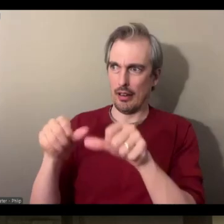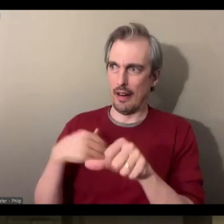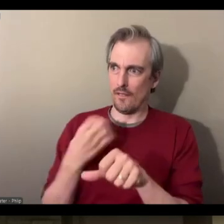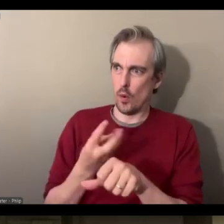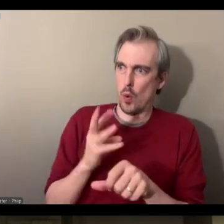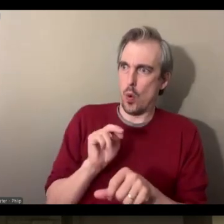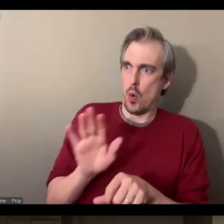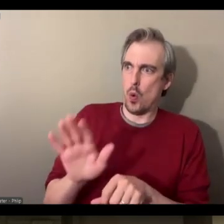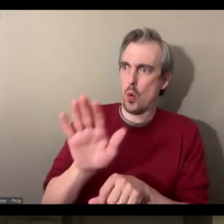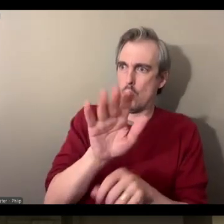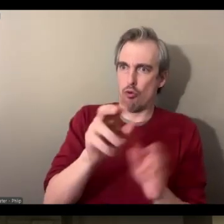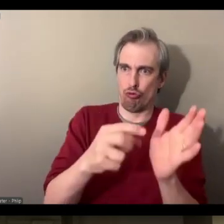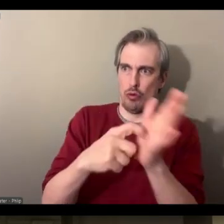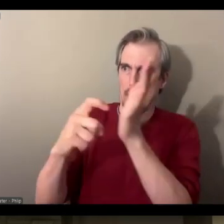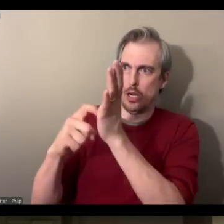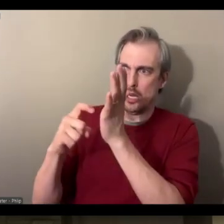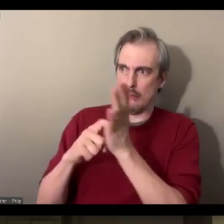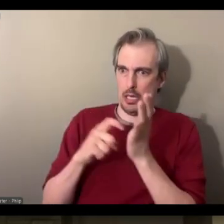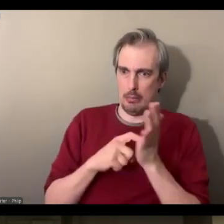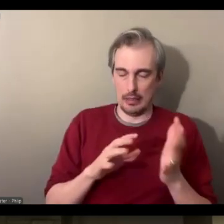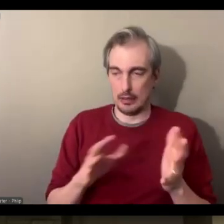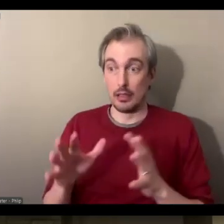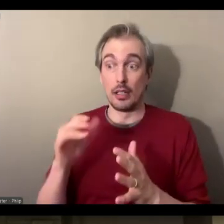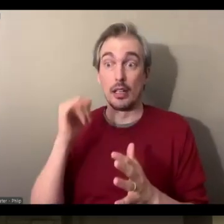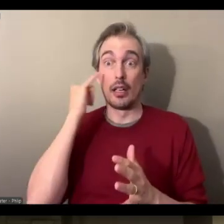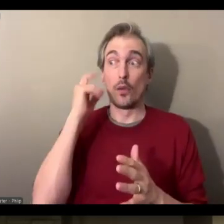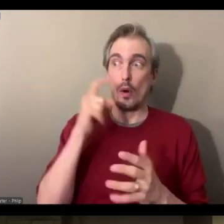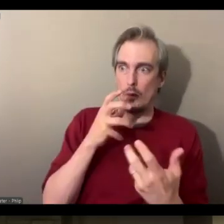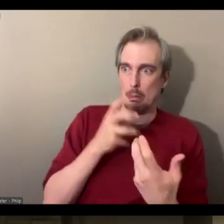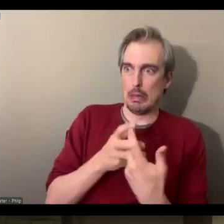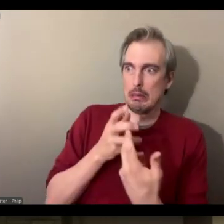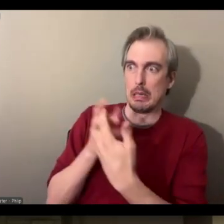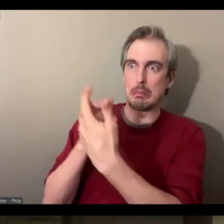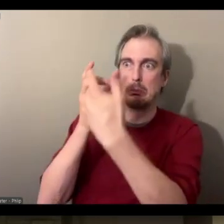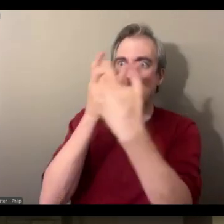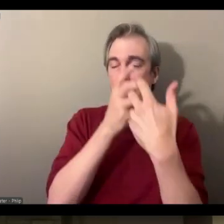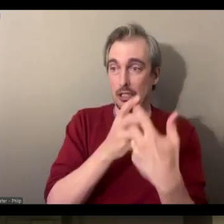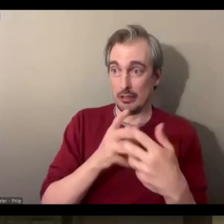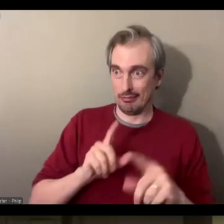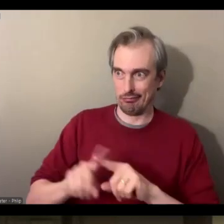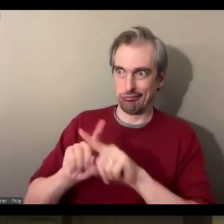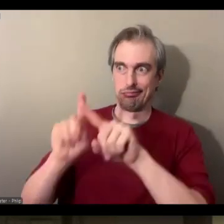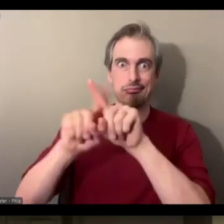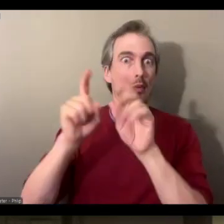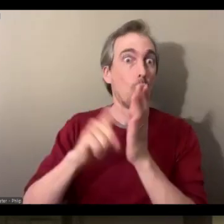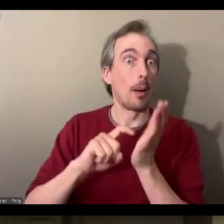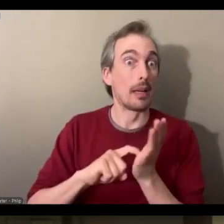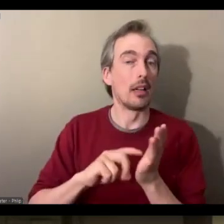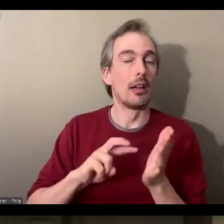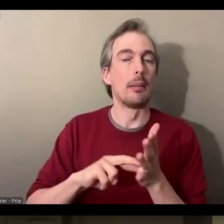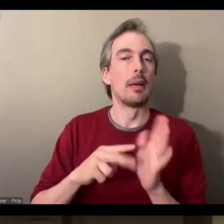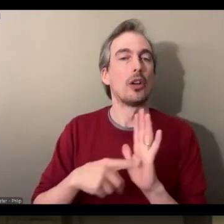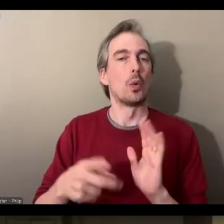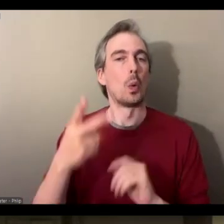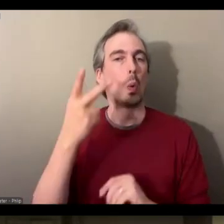lots of different regions, it means that you also get to see how many of those tick boxes